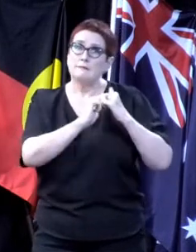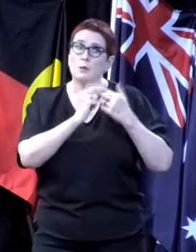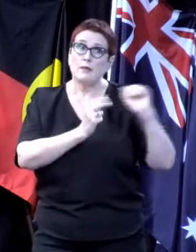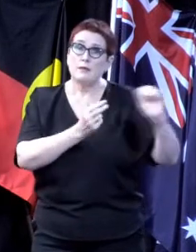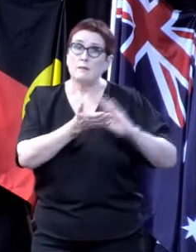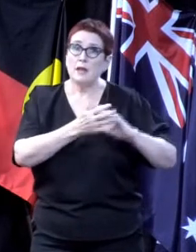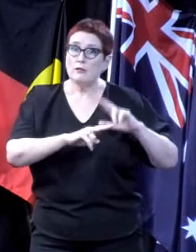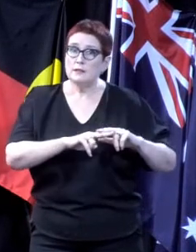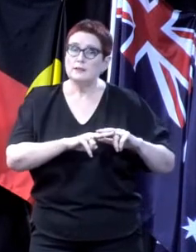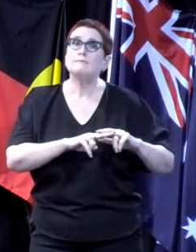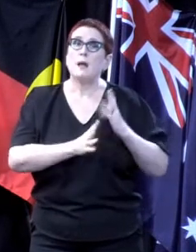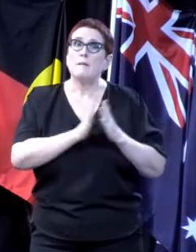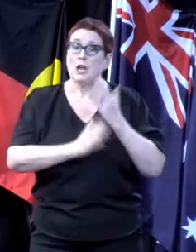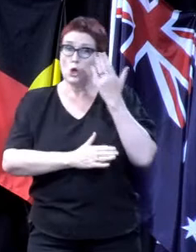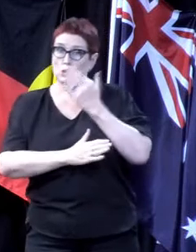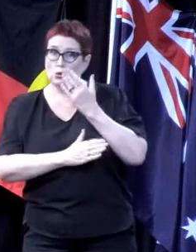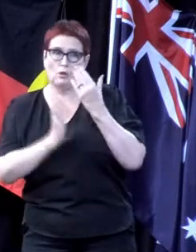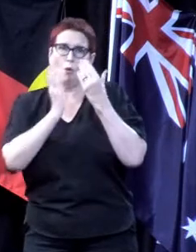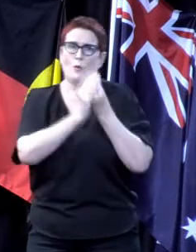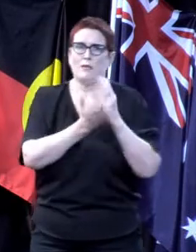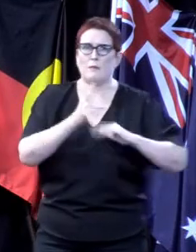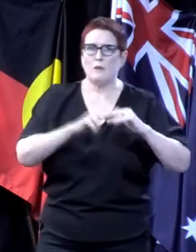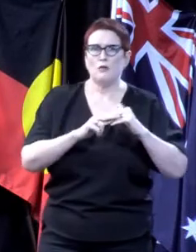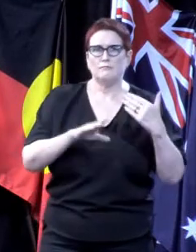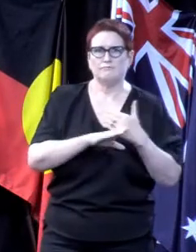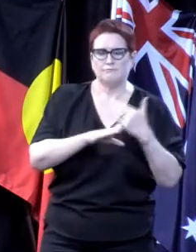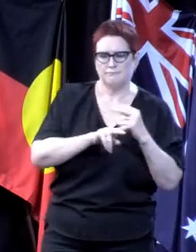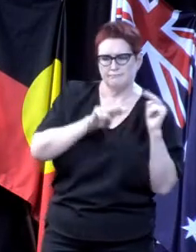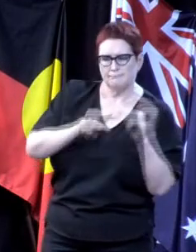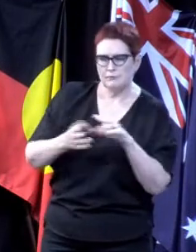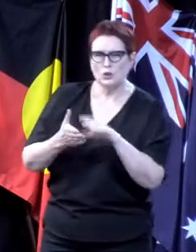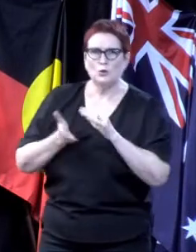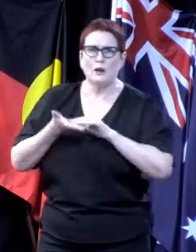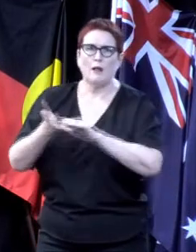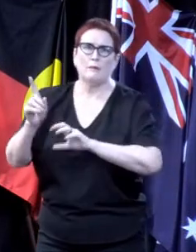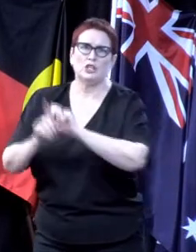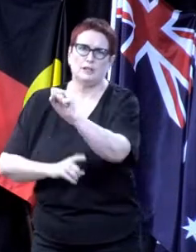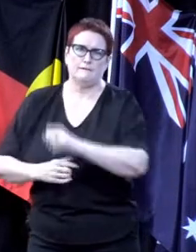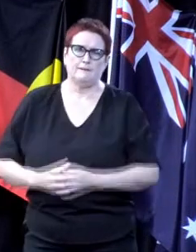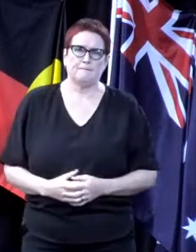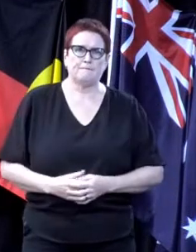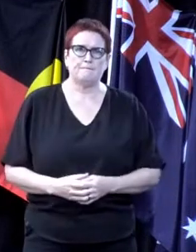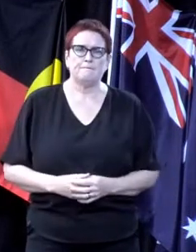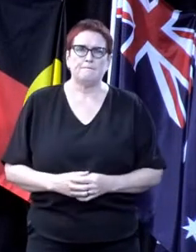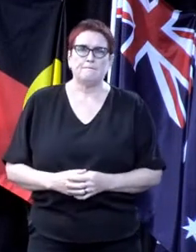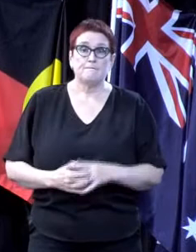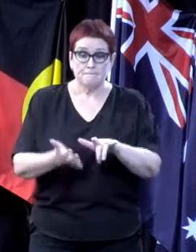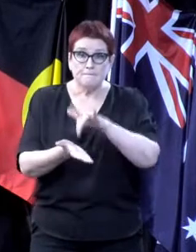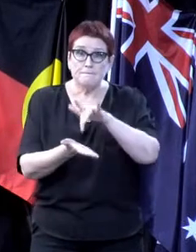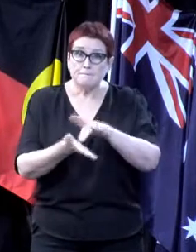and schools work together to help students succeed. Central to this work, as highlighted by the commission on day one